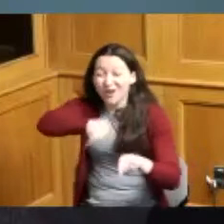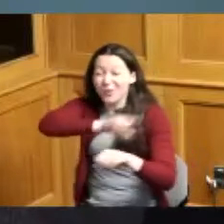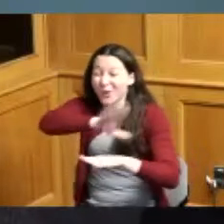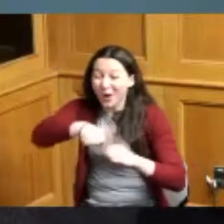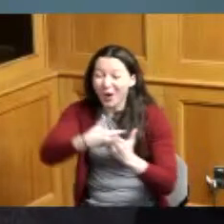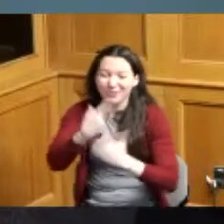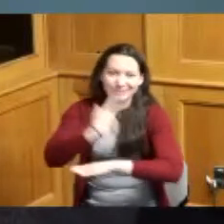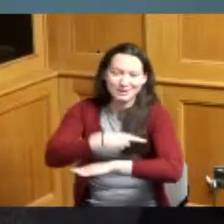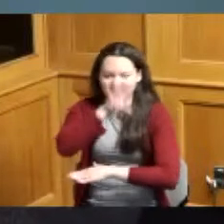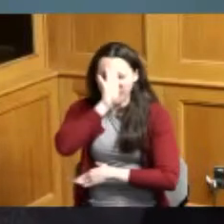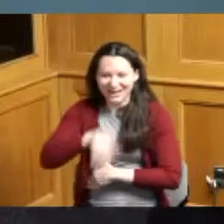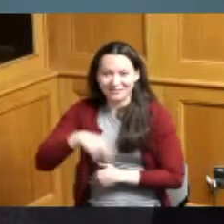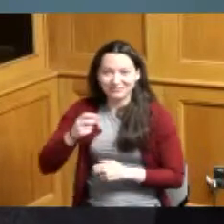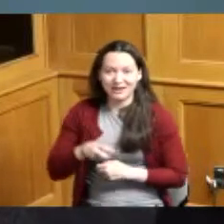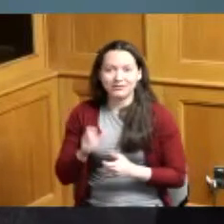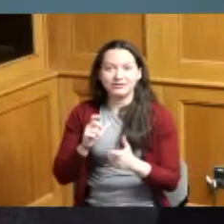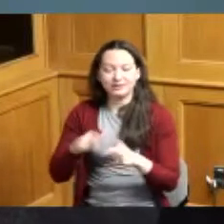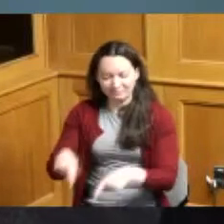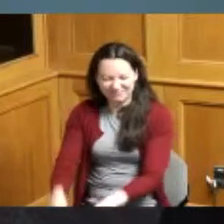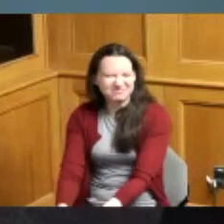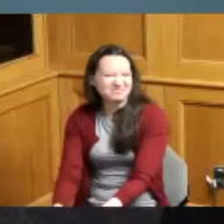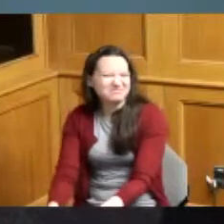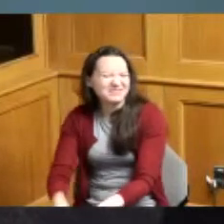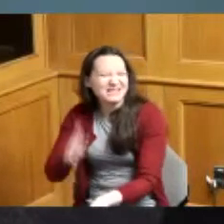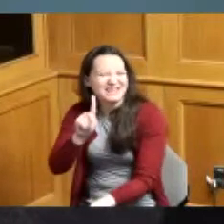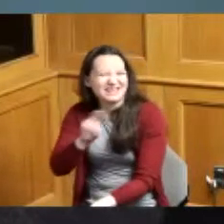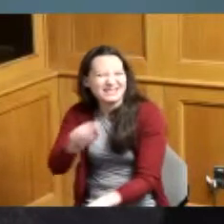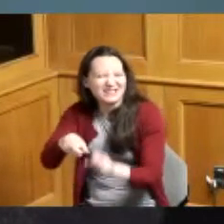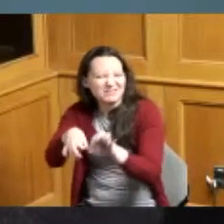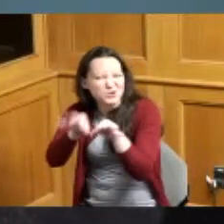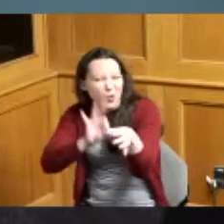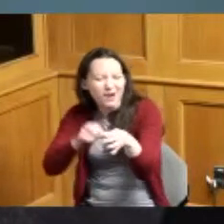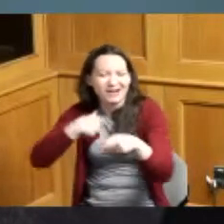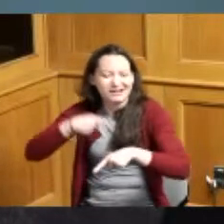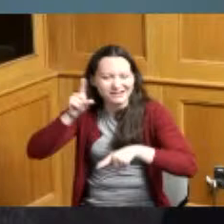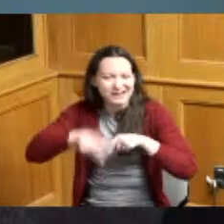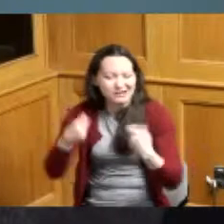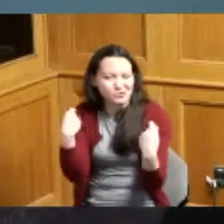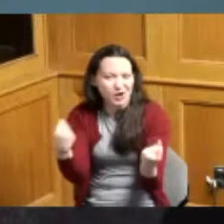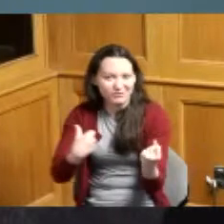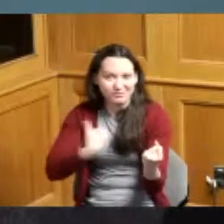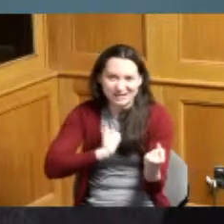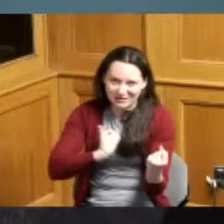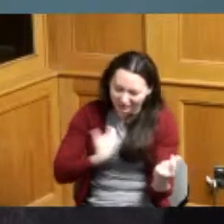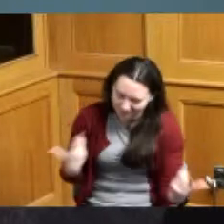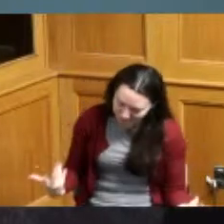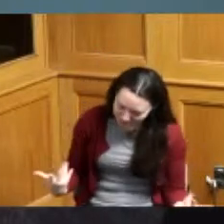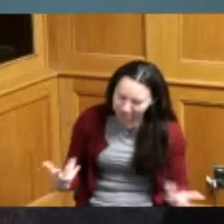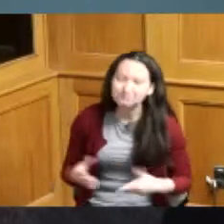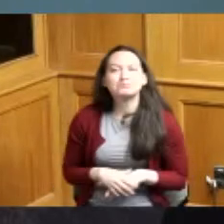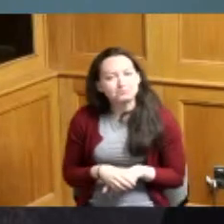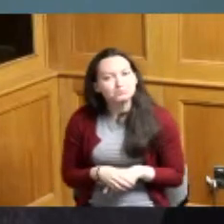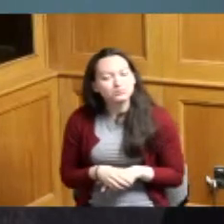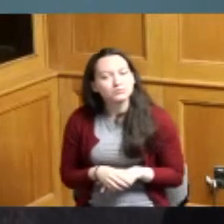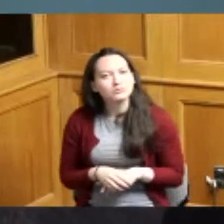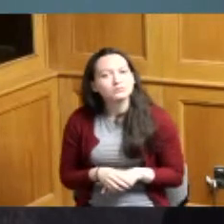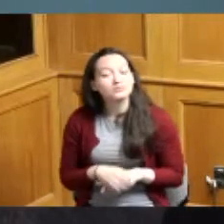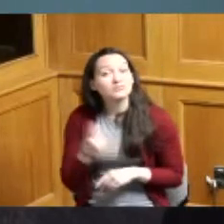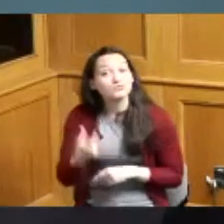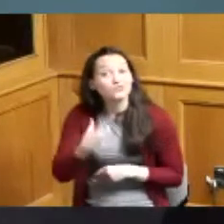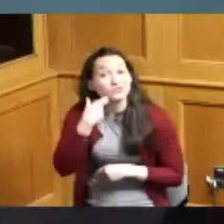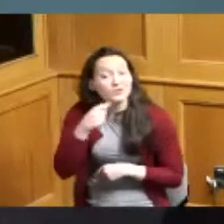I've got the torn meniscus in my knee and still can't uh drive but um the other days was a really